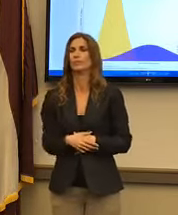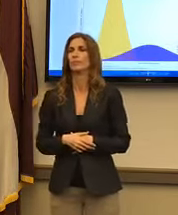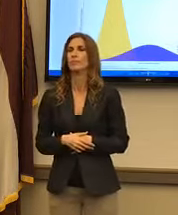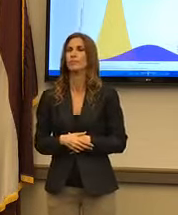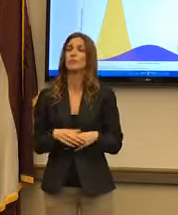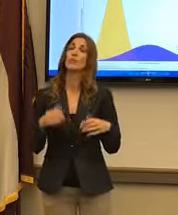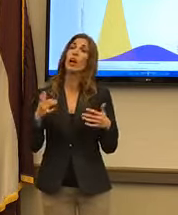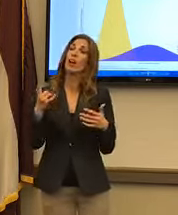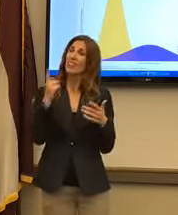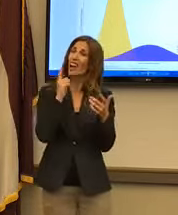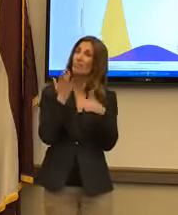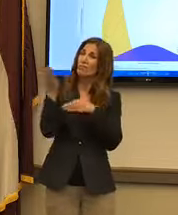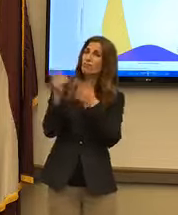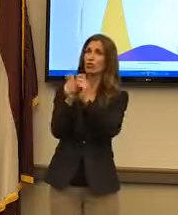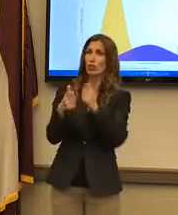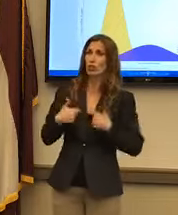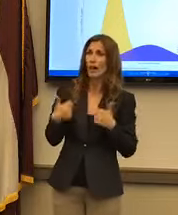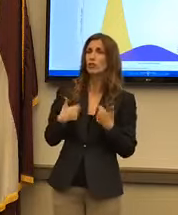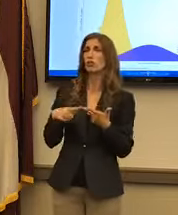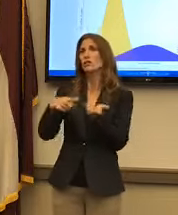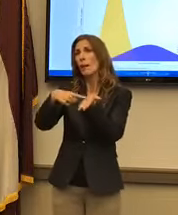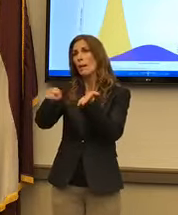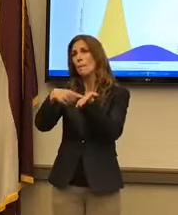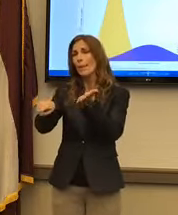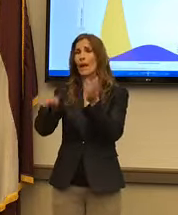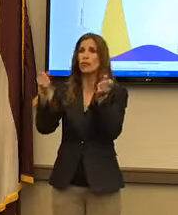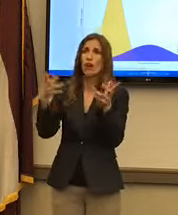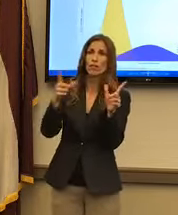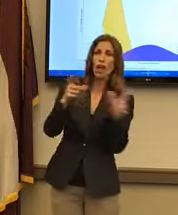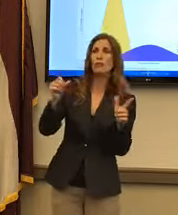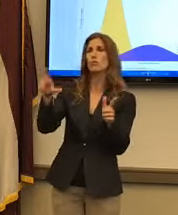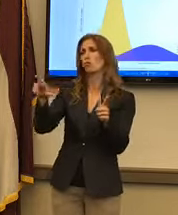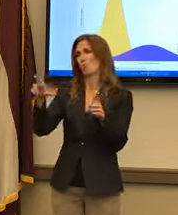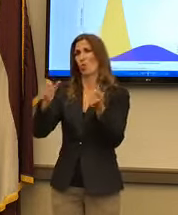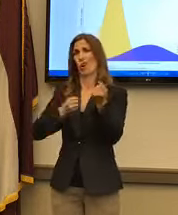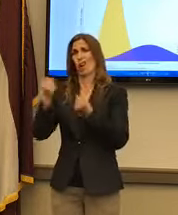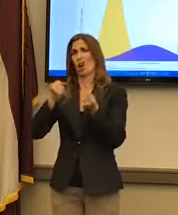changes of address pay driver's license or vehicle insurance restoration fees